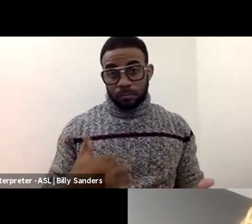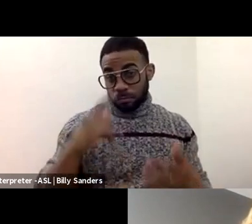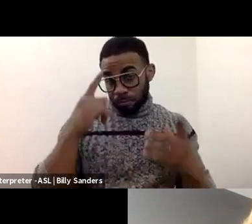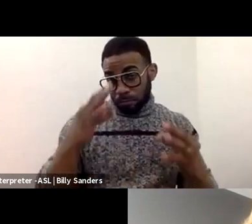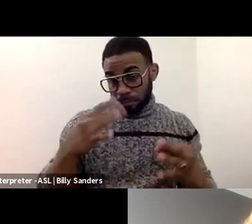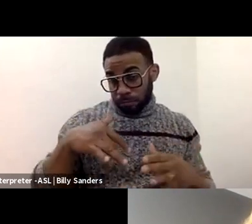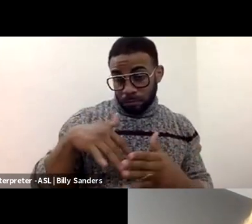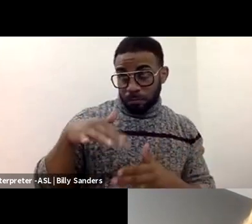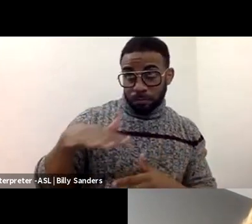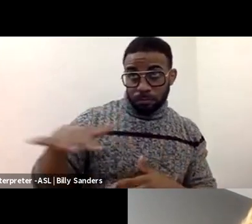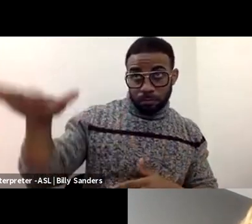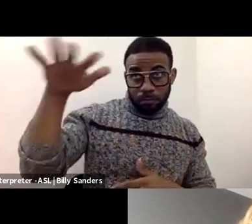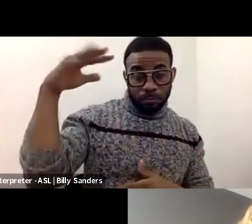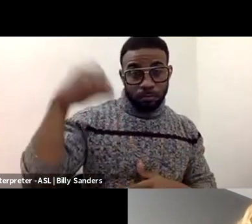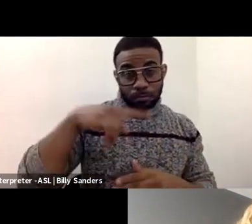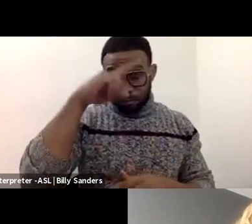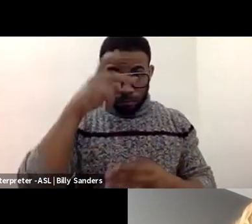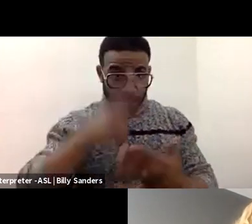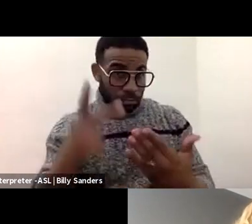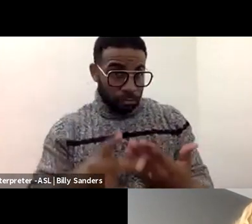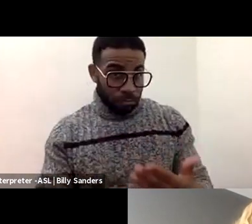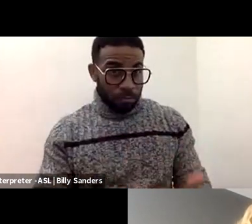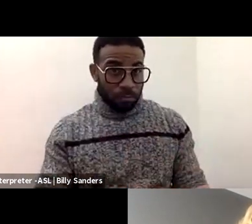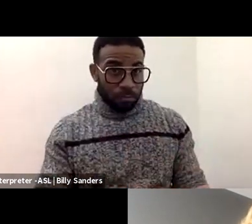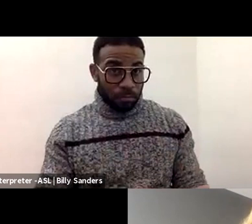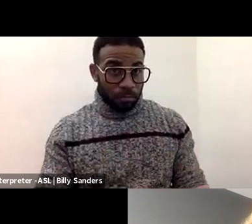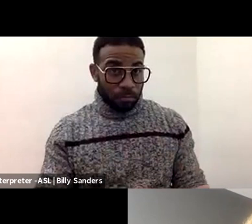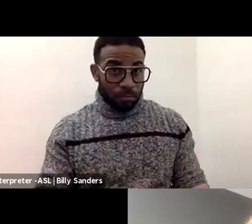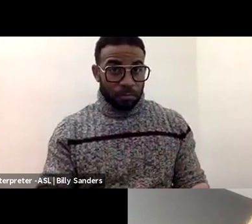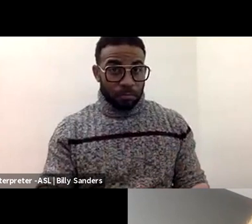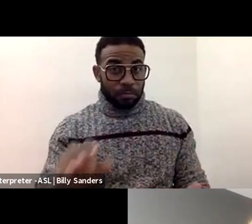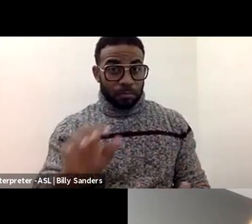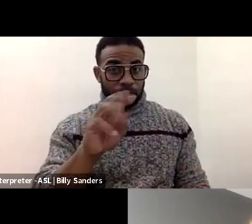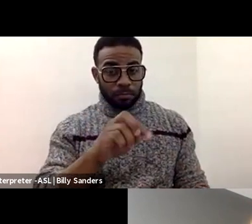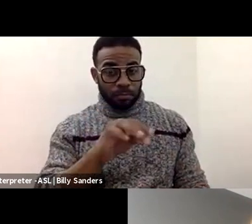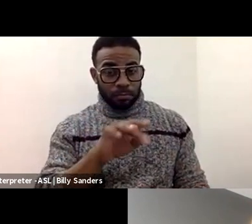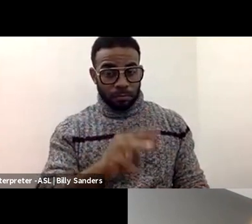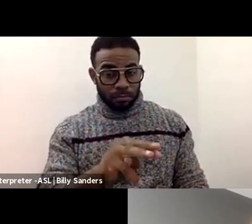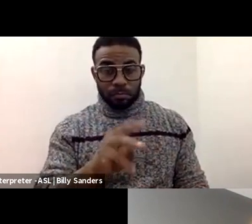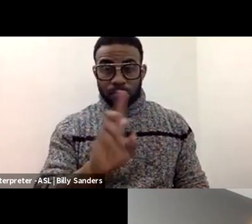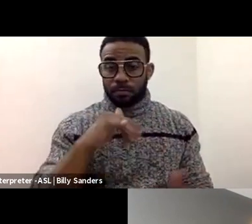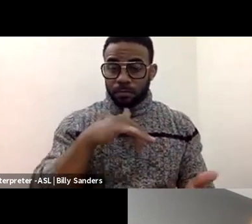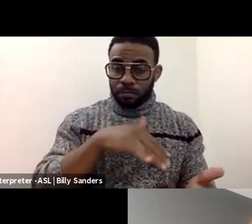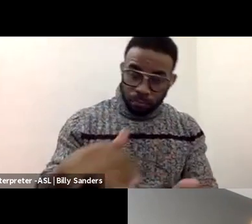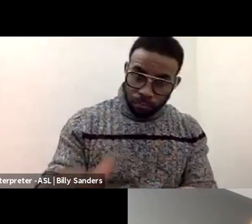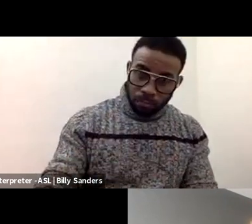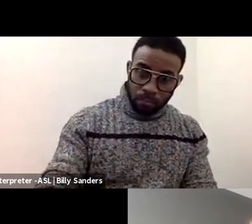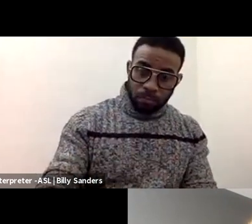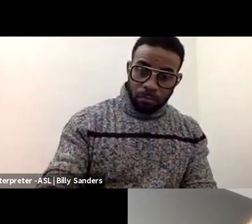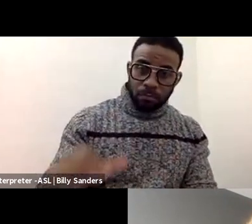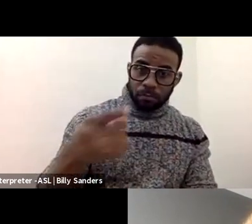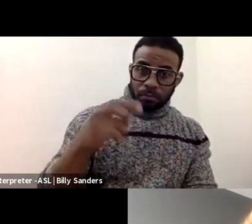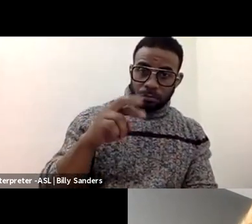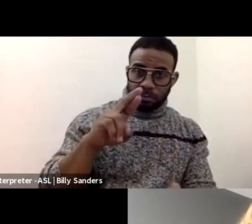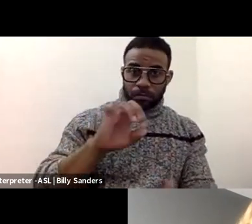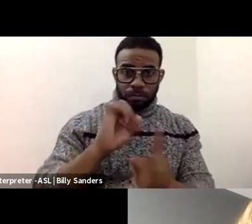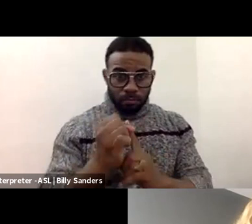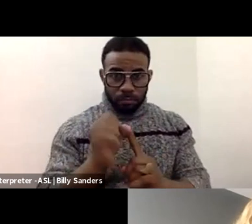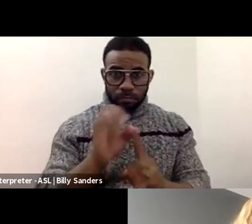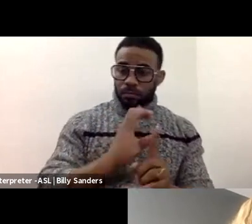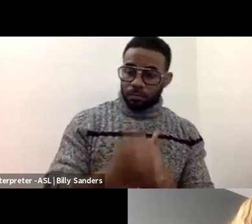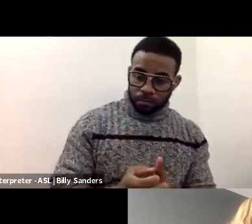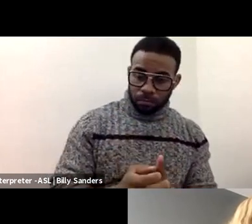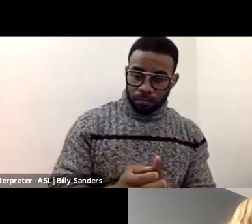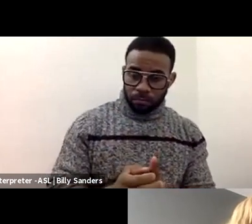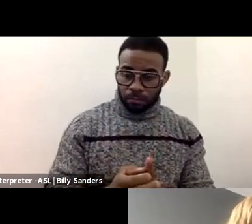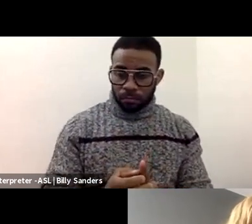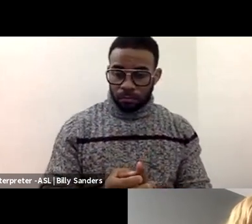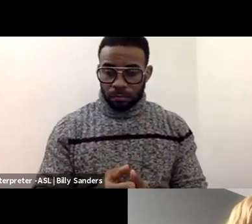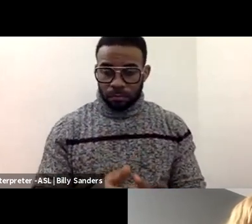abroad in the summer program at Amsterdam where I studied gender society and culture